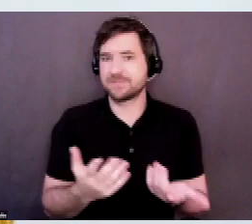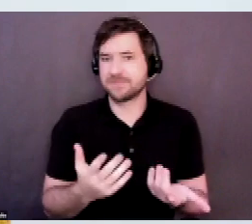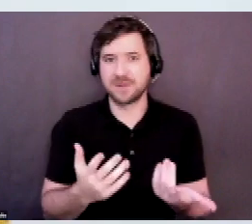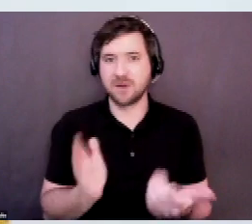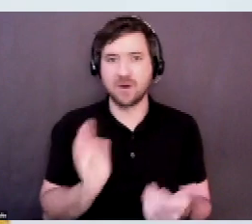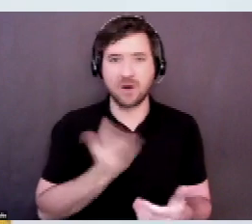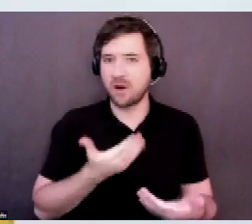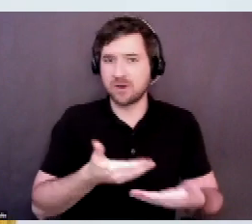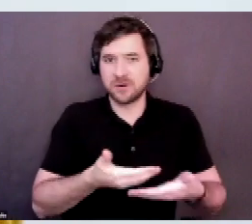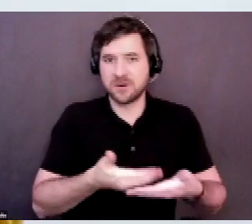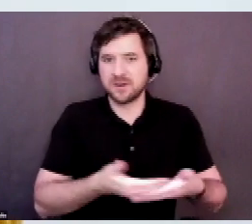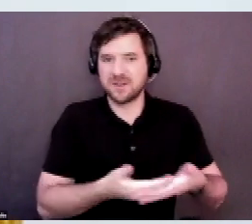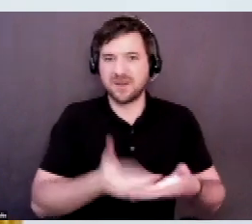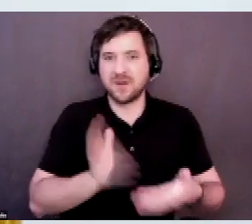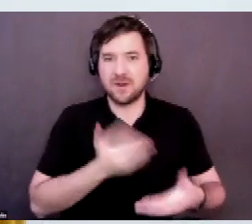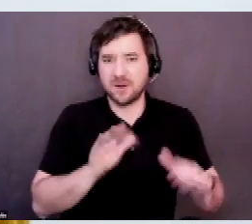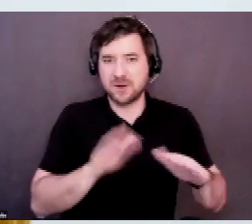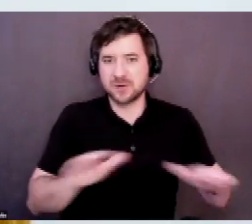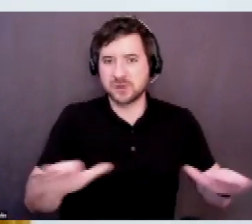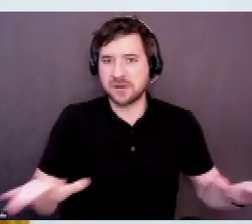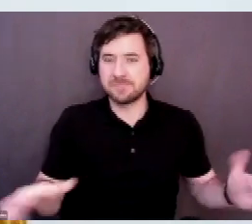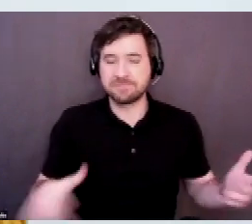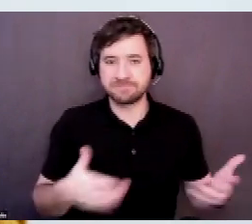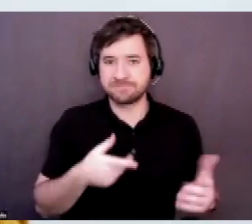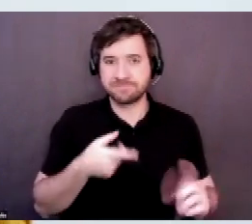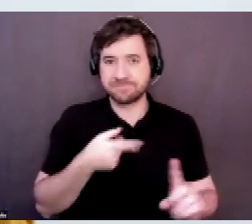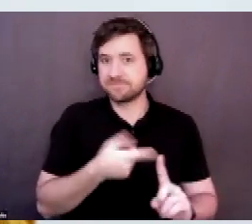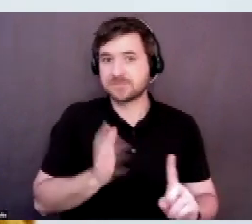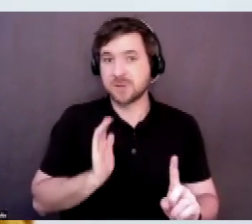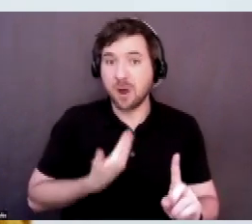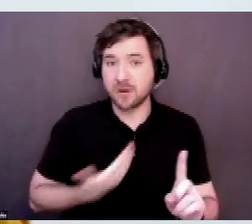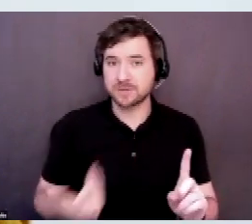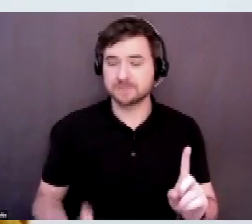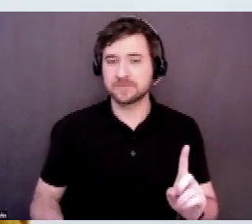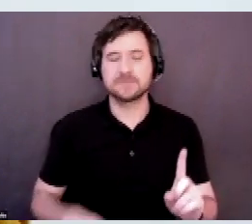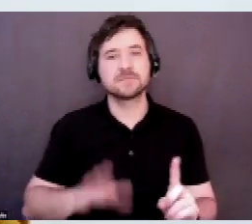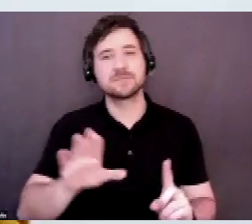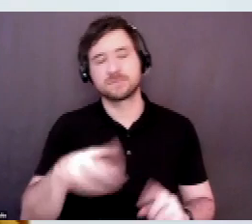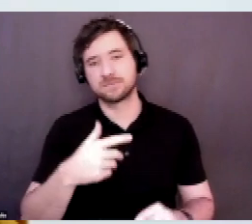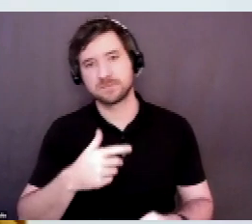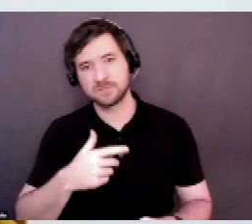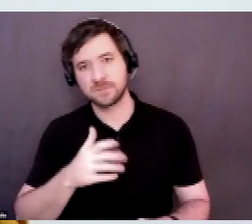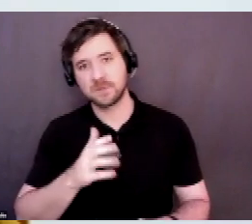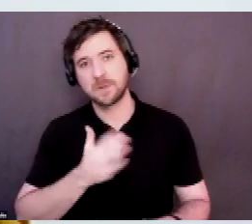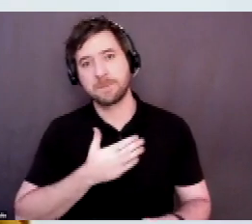When I look back on that, I will say when I started sharing with people during my second pregnancy that my daughter